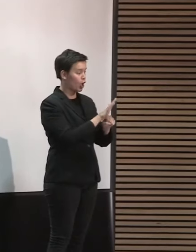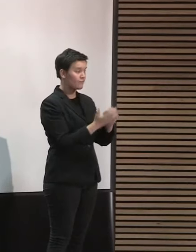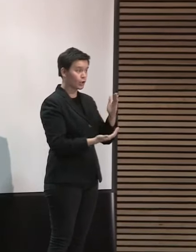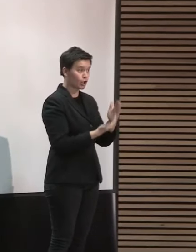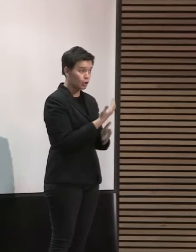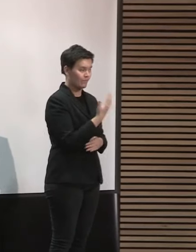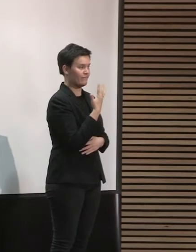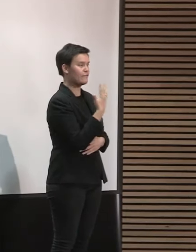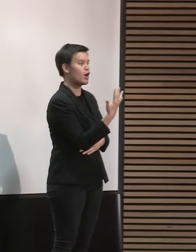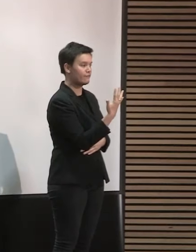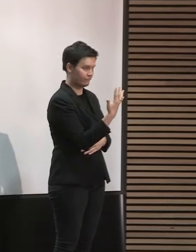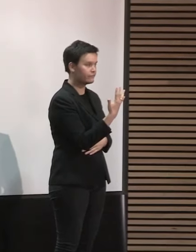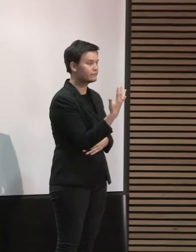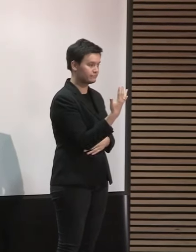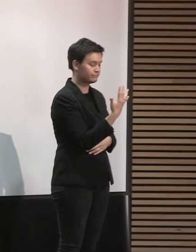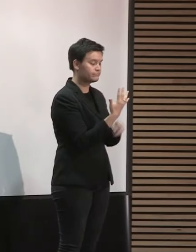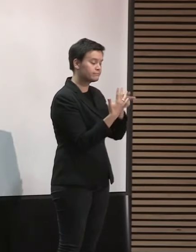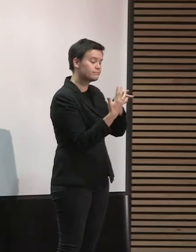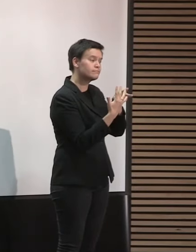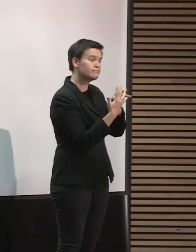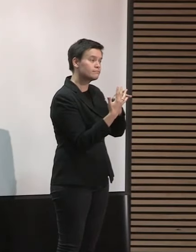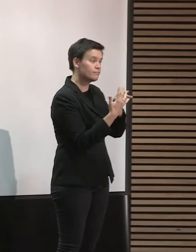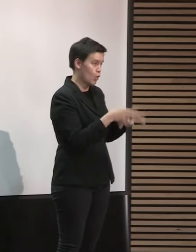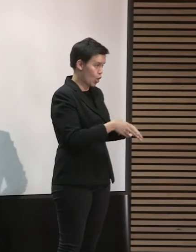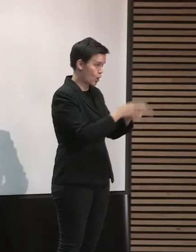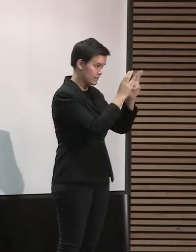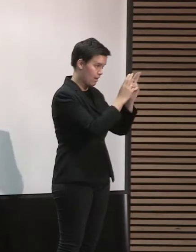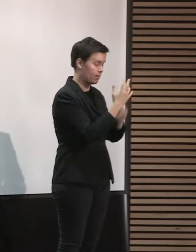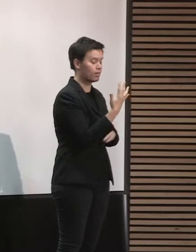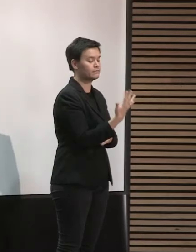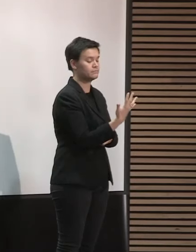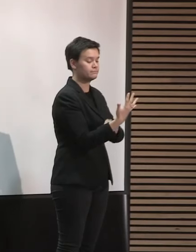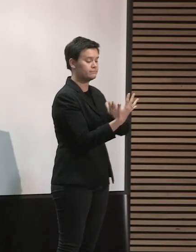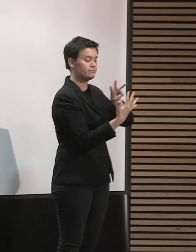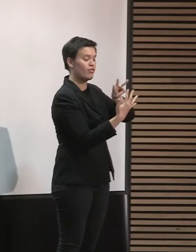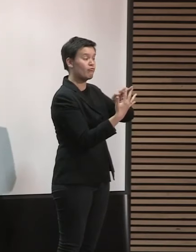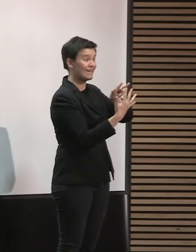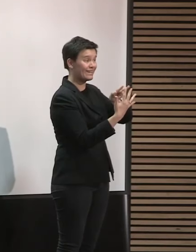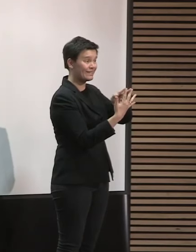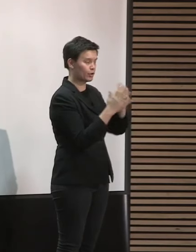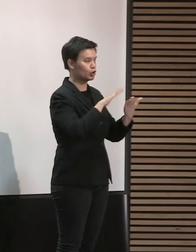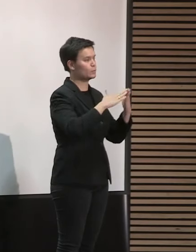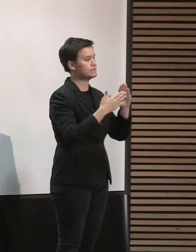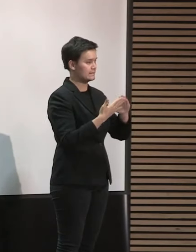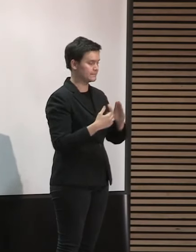testing at the airports, at the ports and in our isolation facilities, but also in the